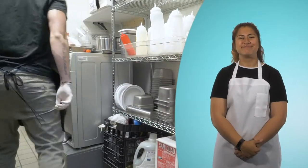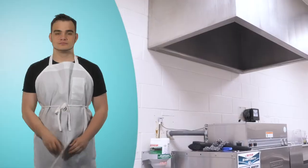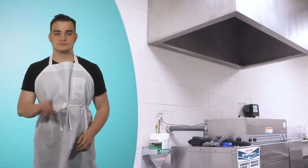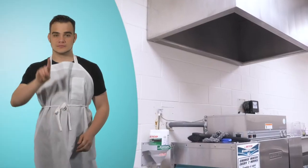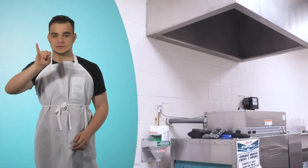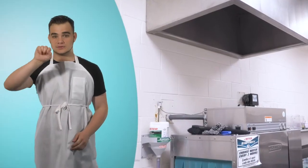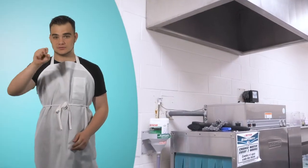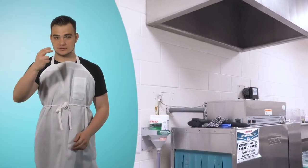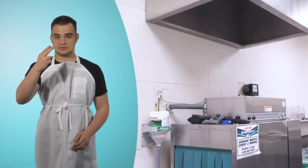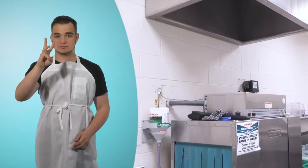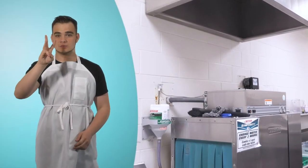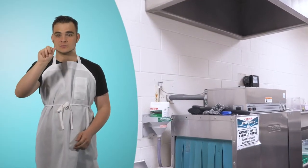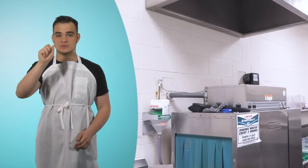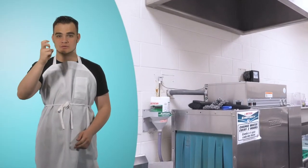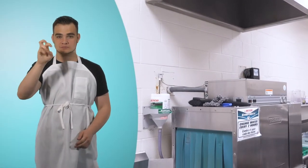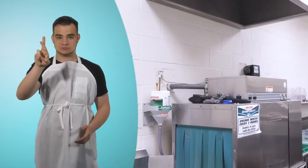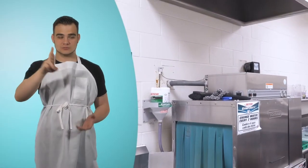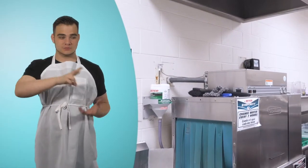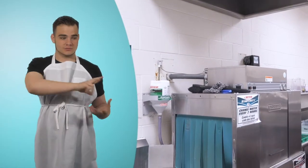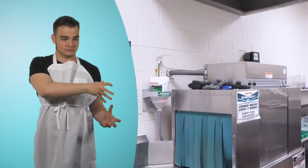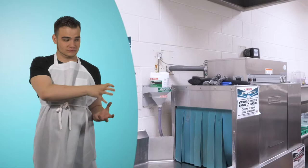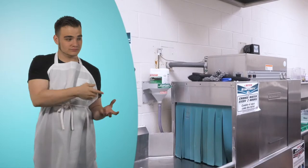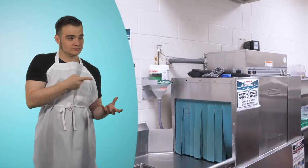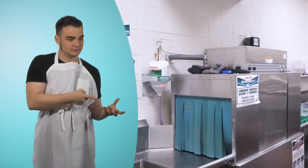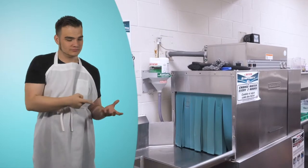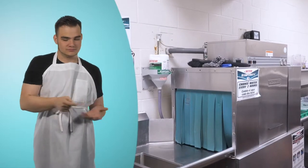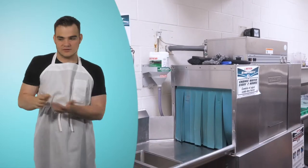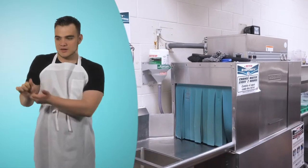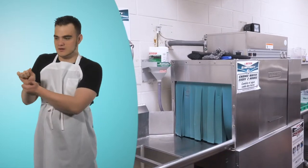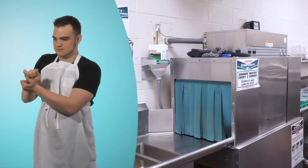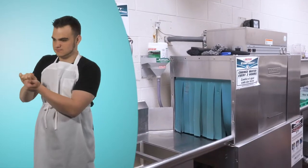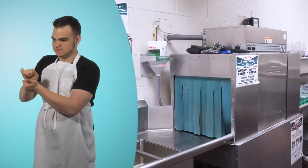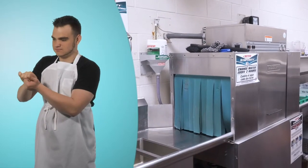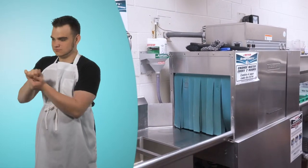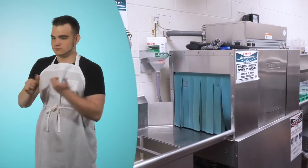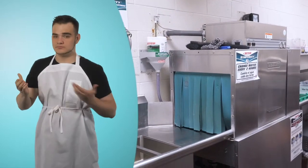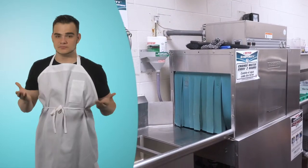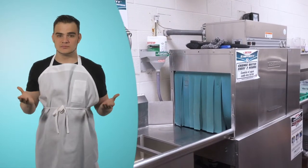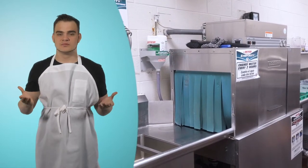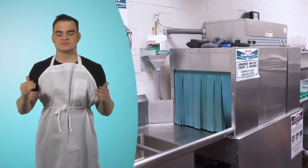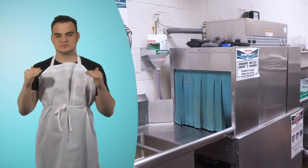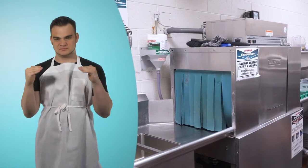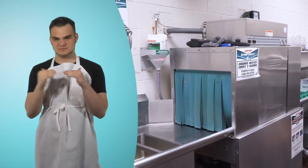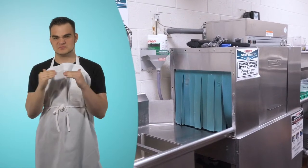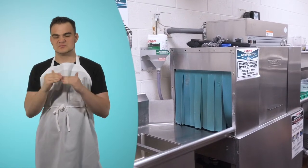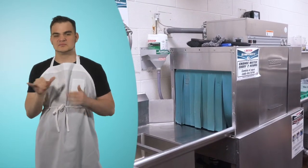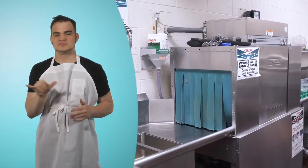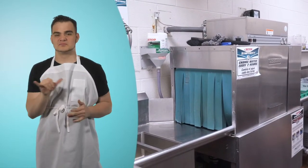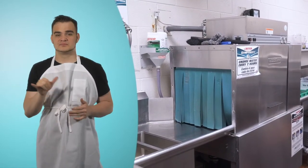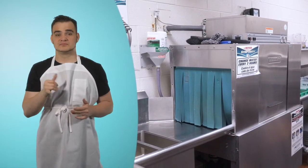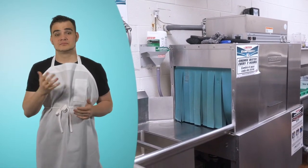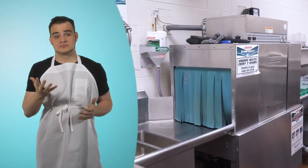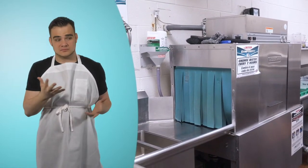A mechanical dishwasher works the same way as a 3-compartment sink